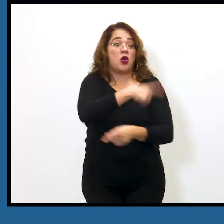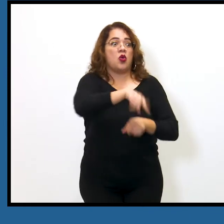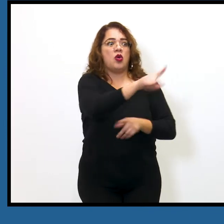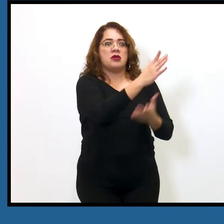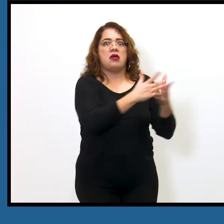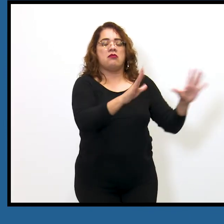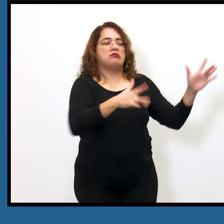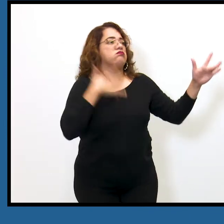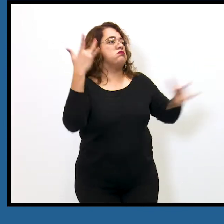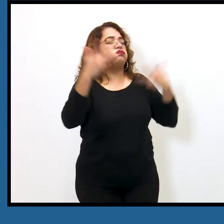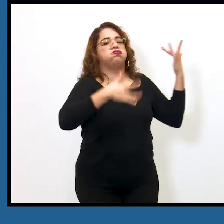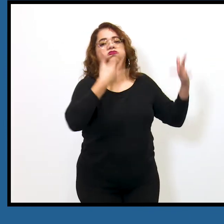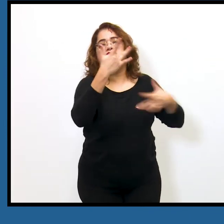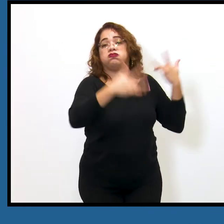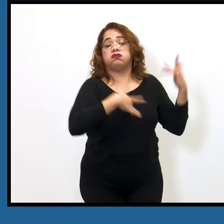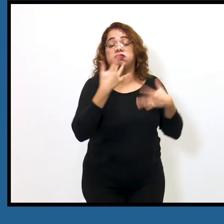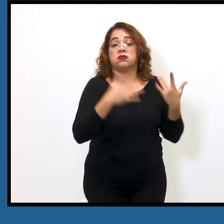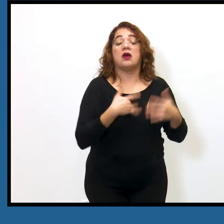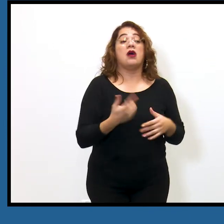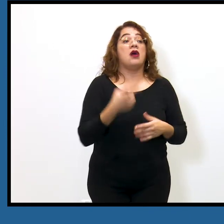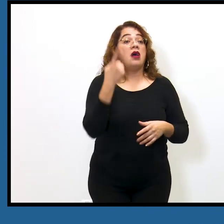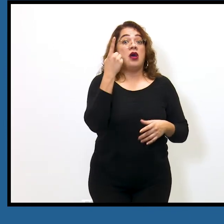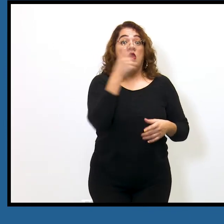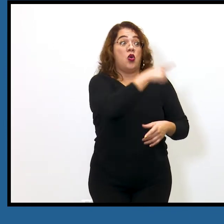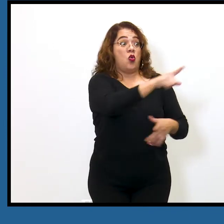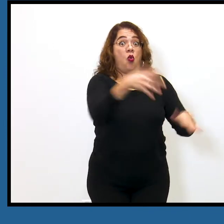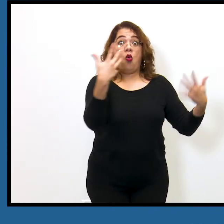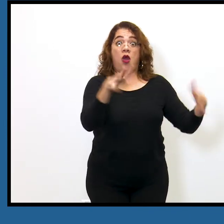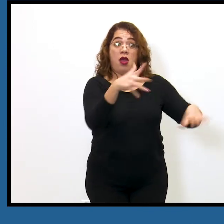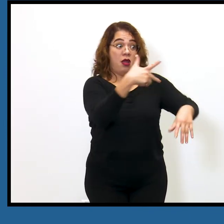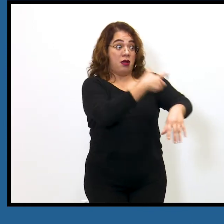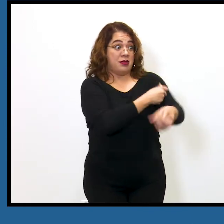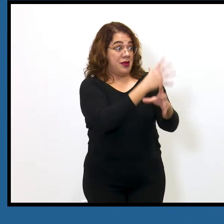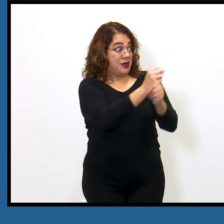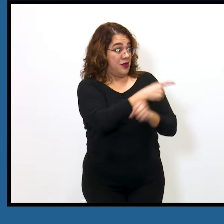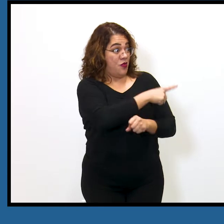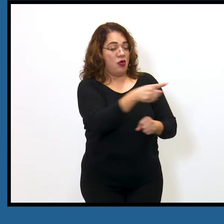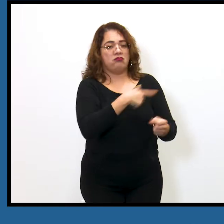of their vaccine this week. I applaud you for taking this measure to protect first yourself